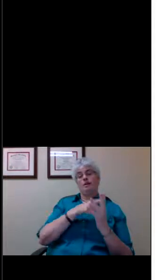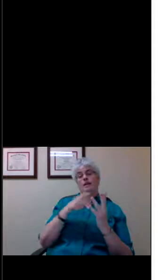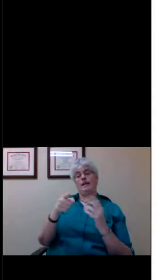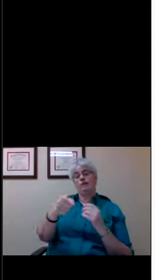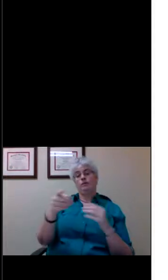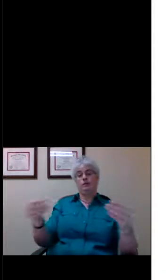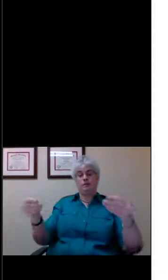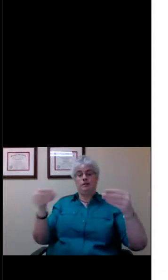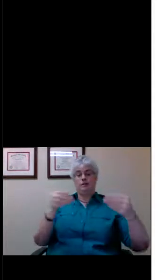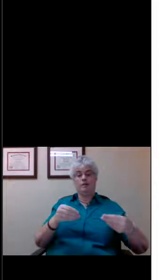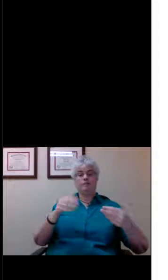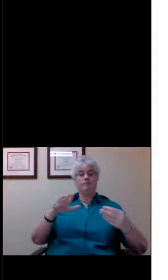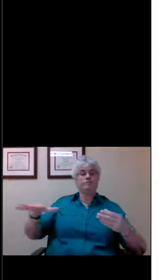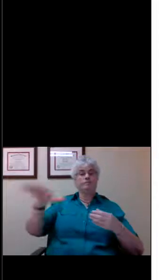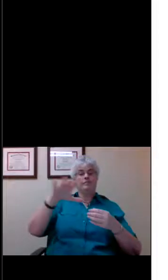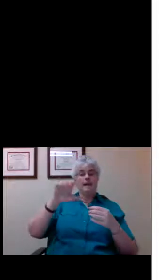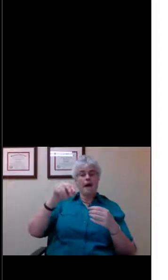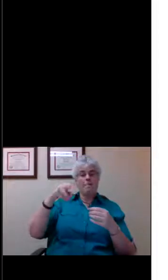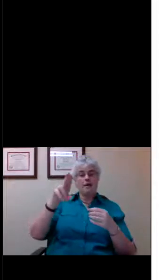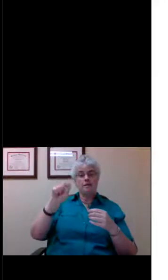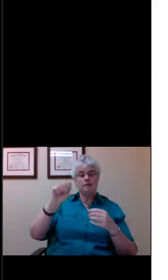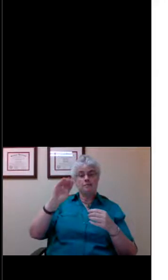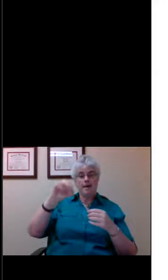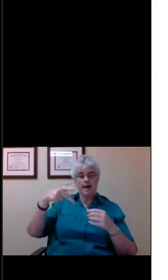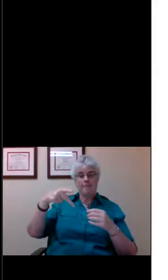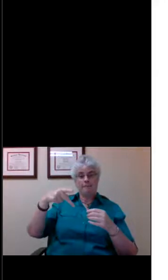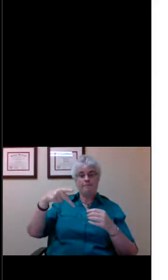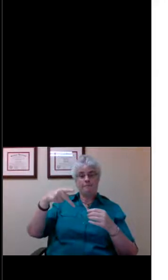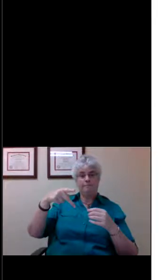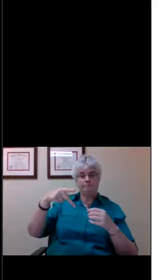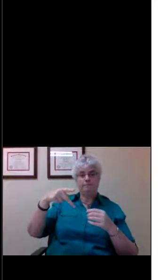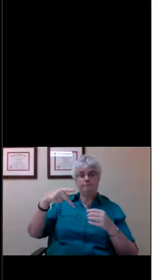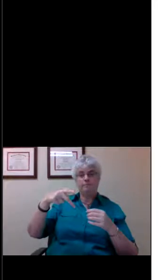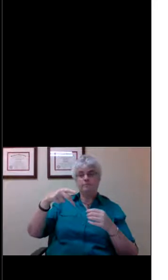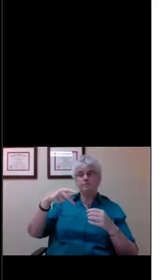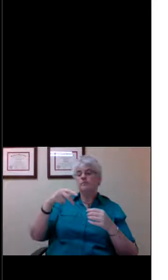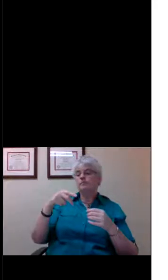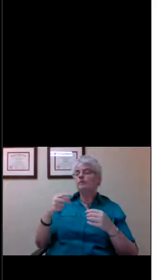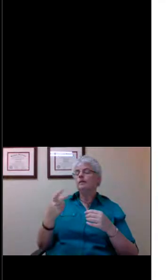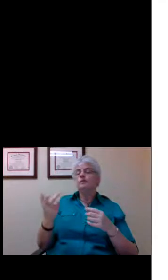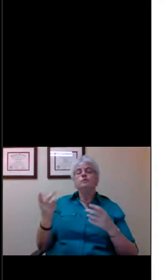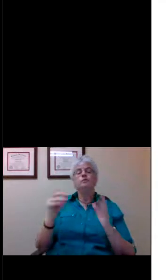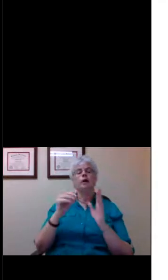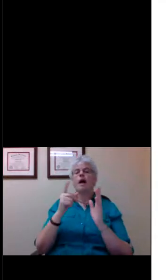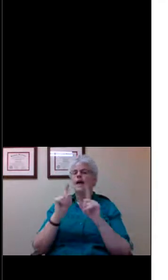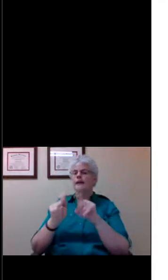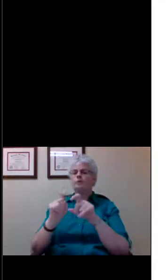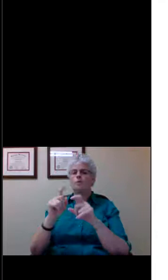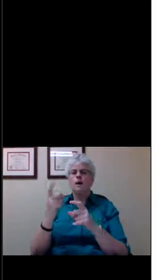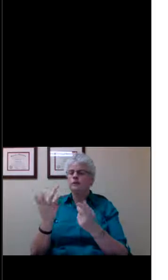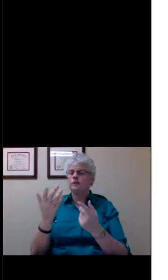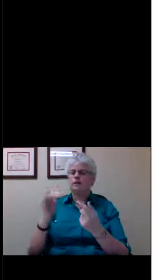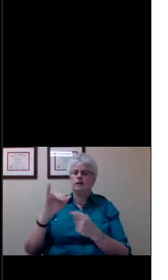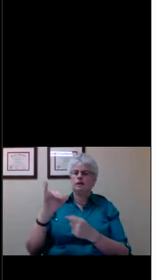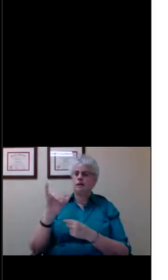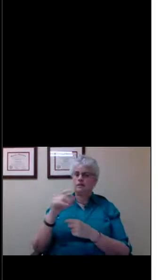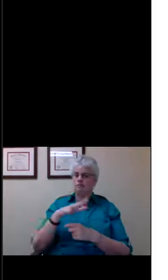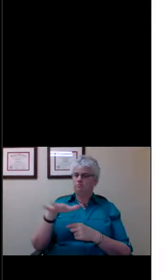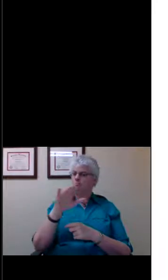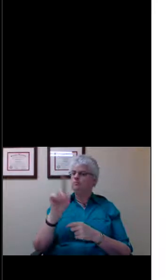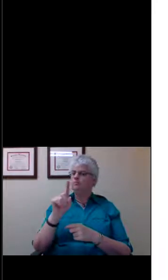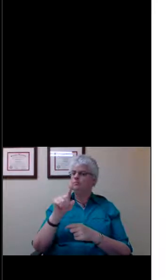communicate their needs. We took a campus map and we asked